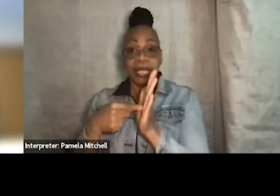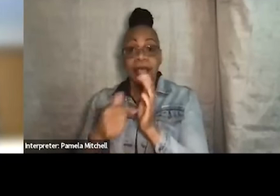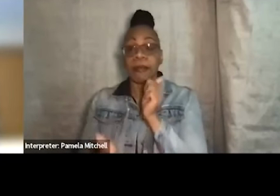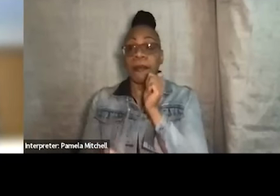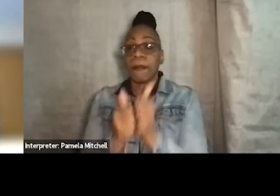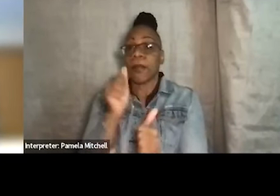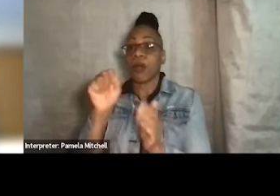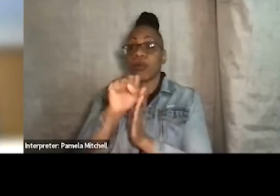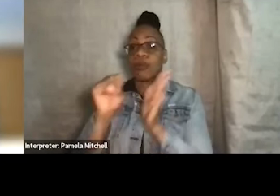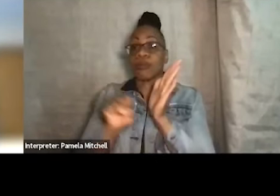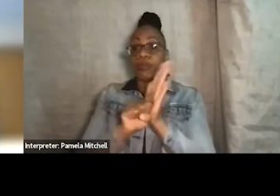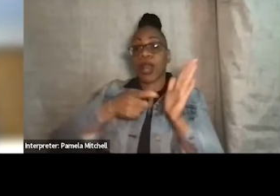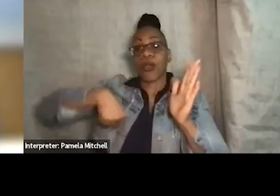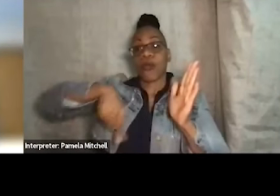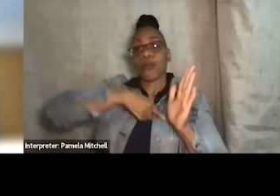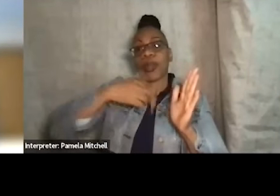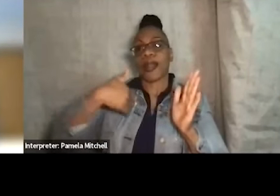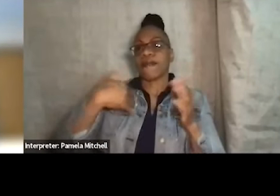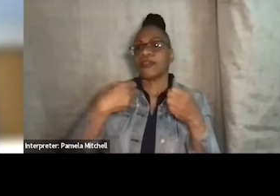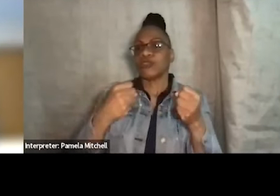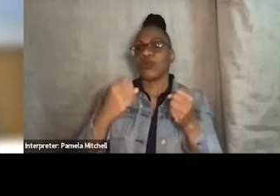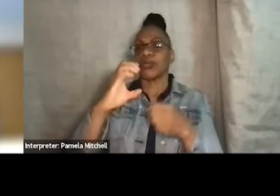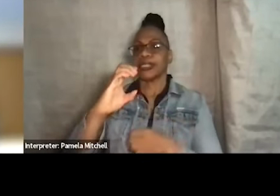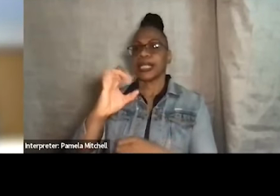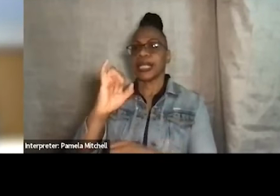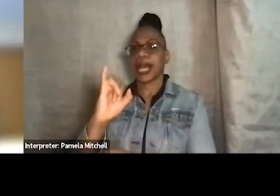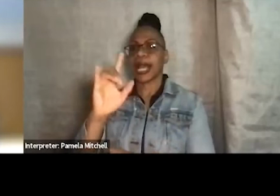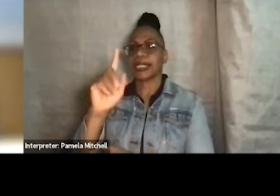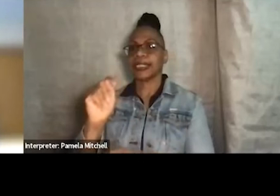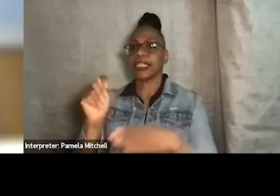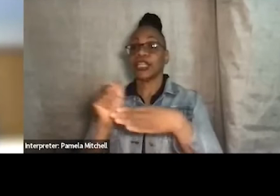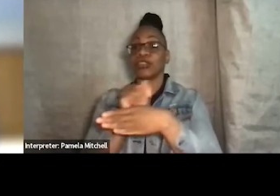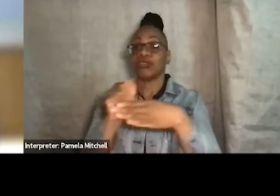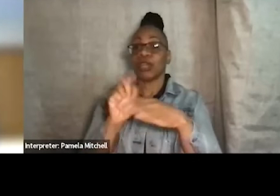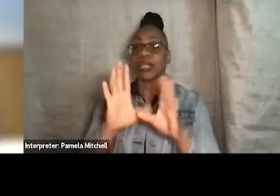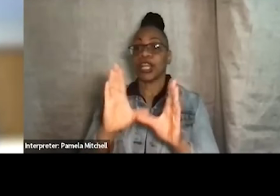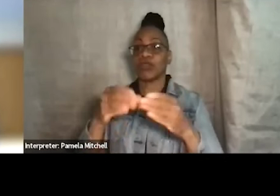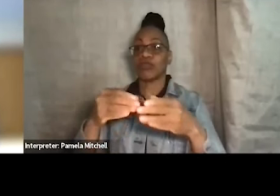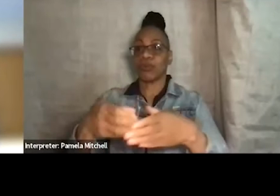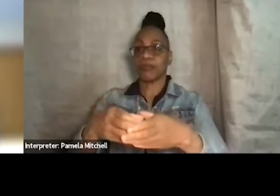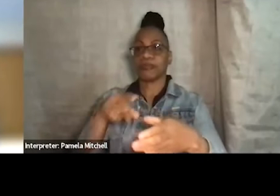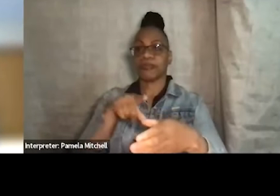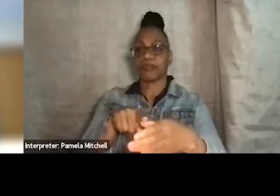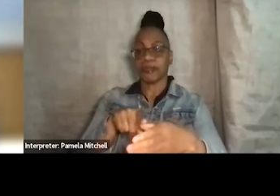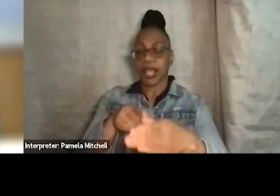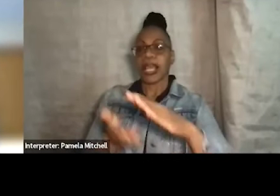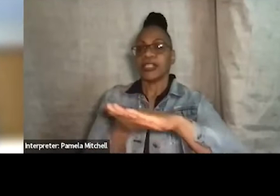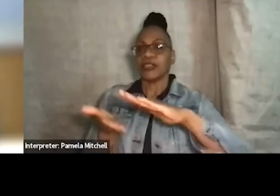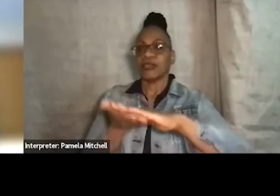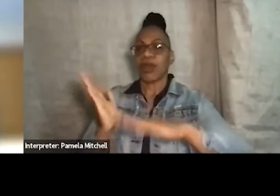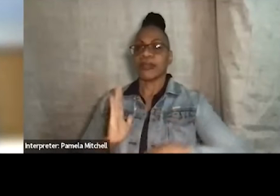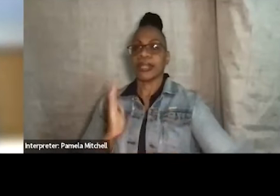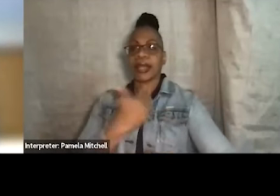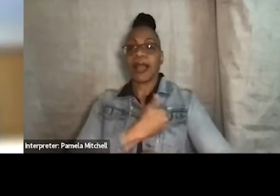we have a very strong CIT training group that's run through our Public Safety Training Center.